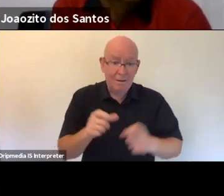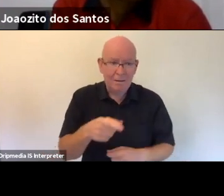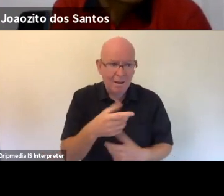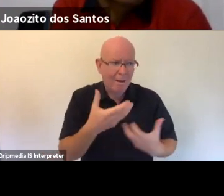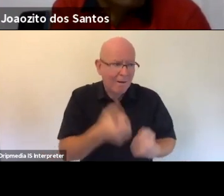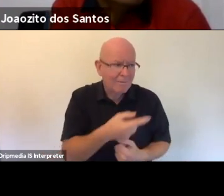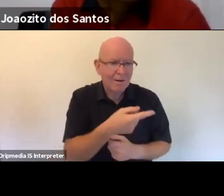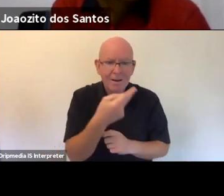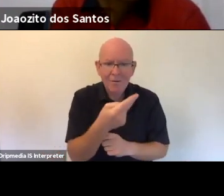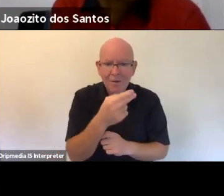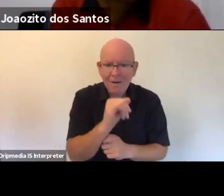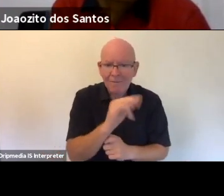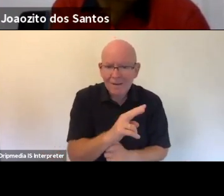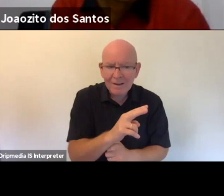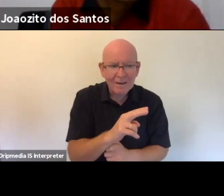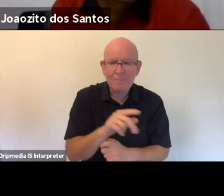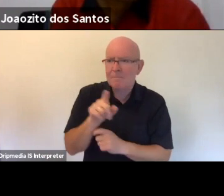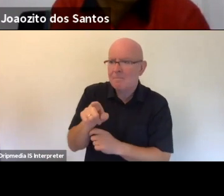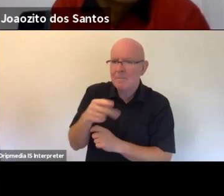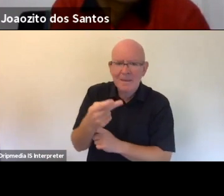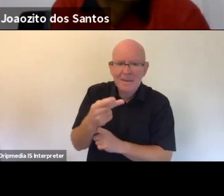there is also difficulty with transportation.